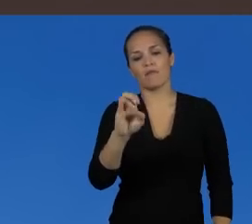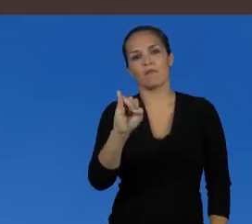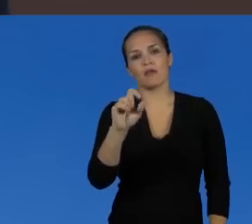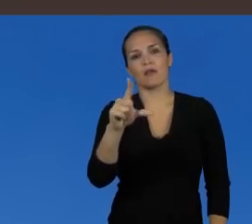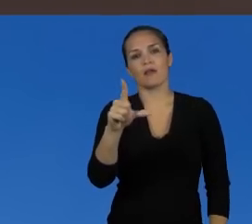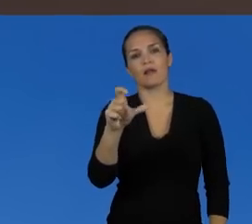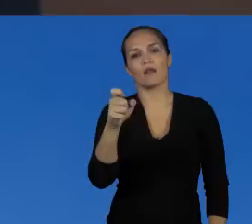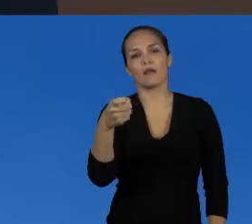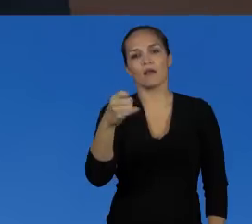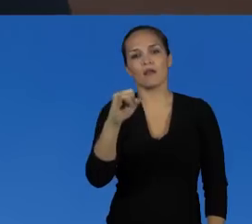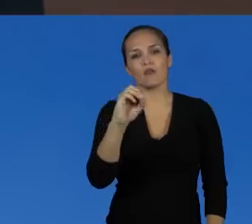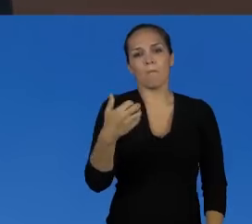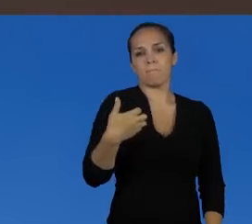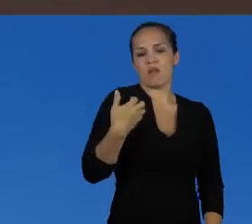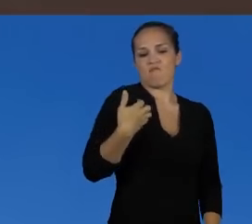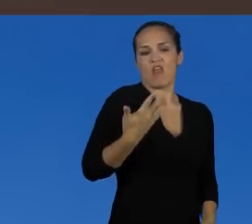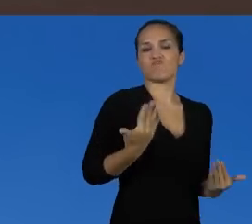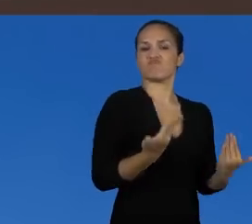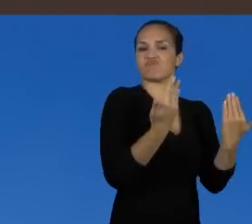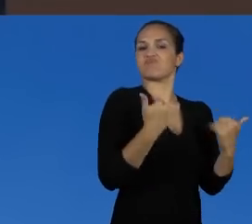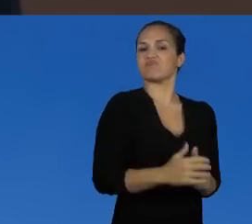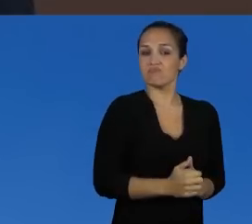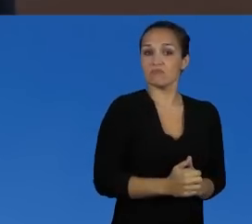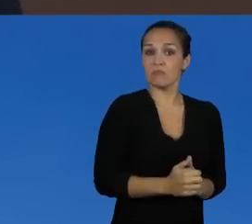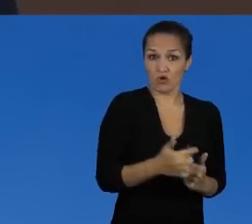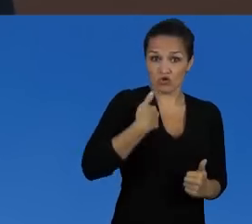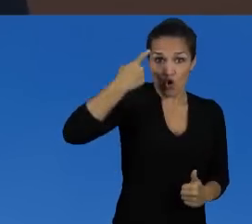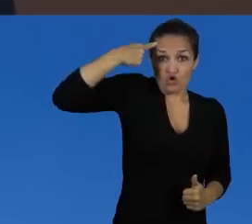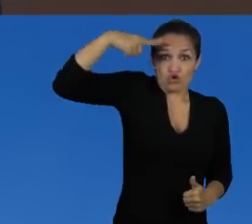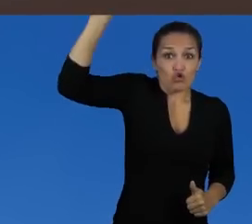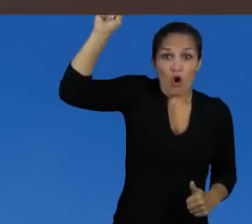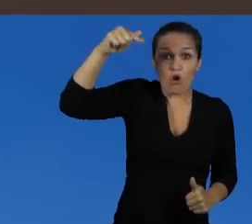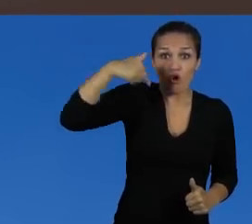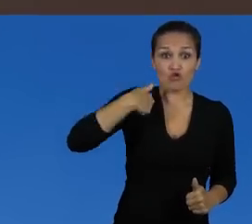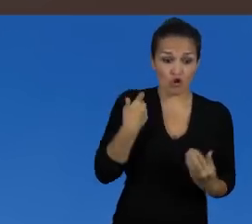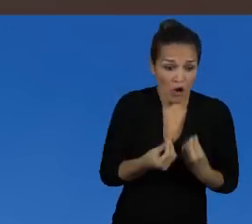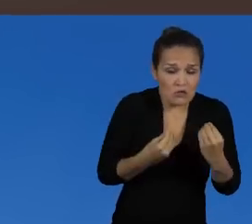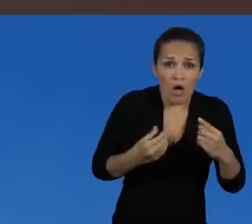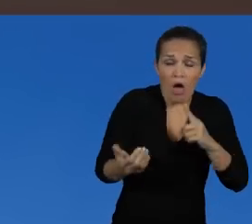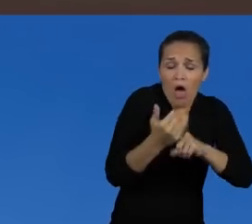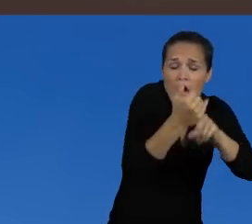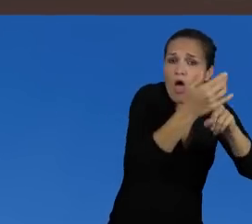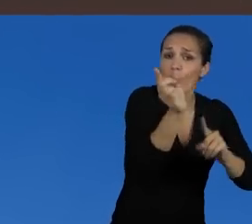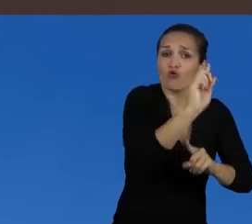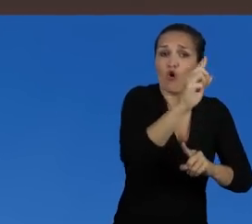that I have just because I belong to a group that society overvalues.